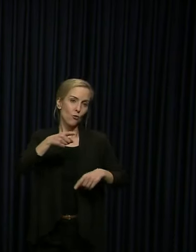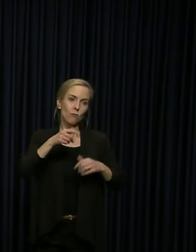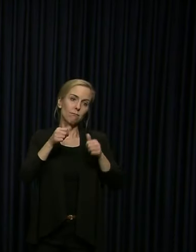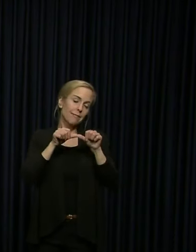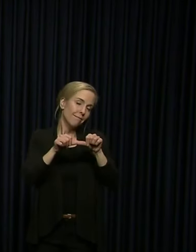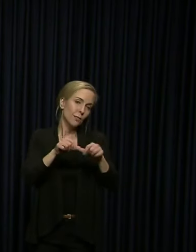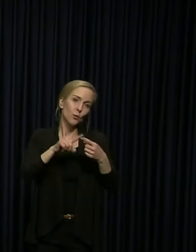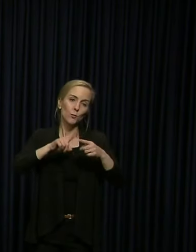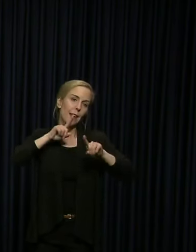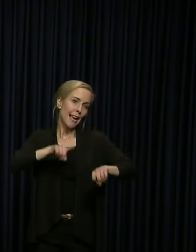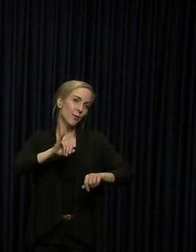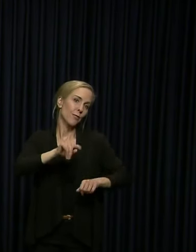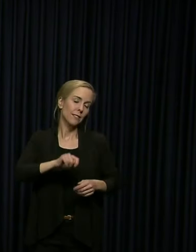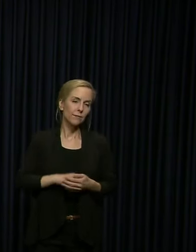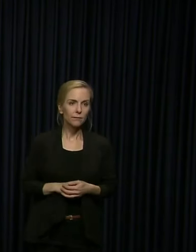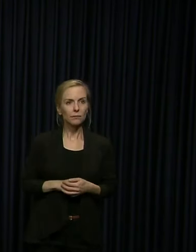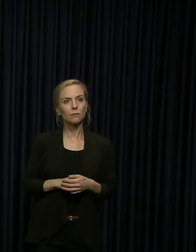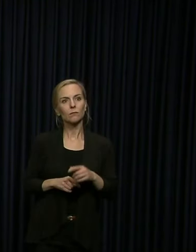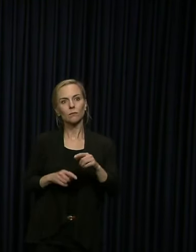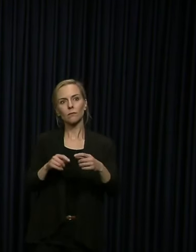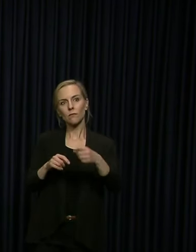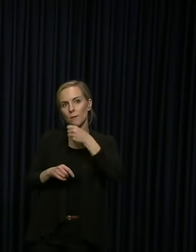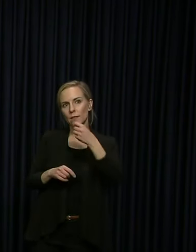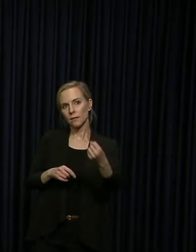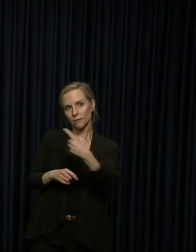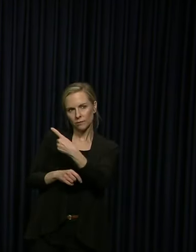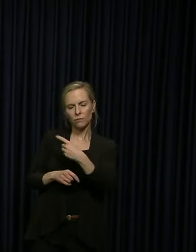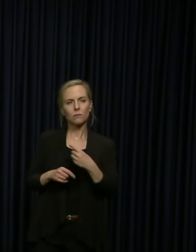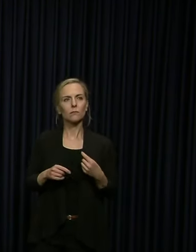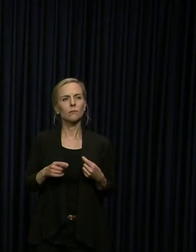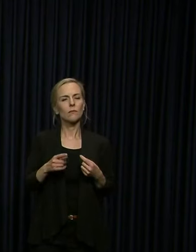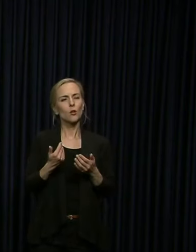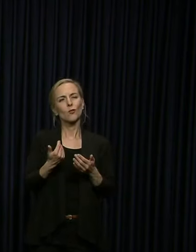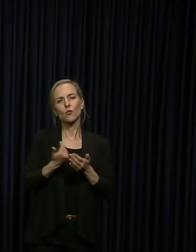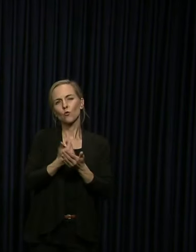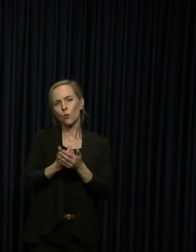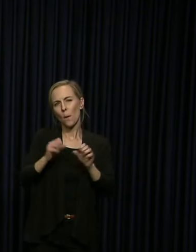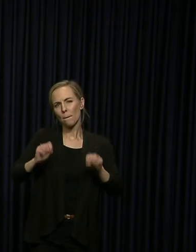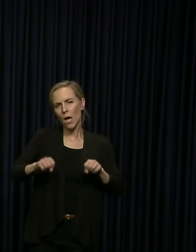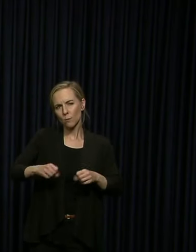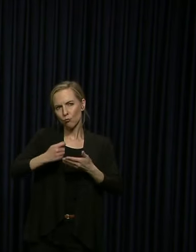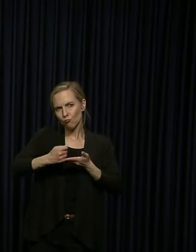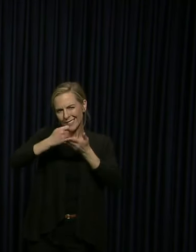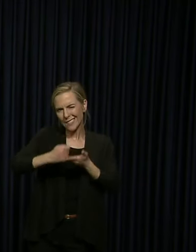WE CAN GET YOU THE NAMES. I DON'T KNOW THEM. BUT BUT HONESTLY PHYSICAL